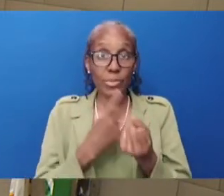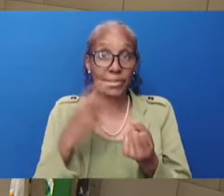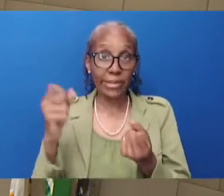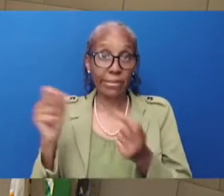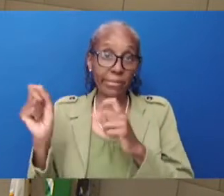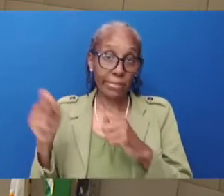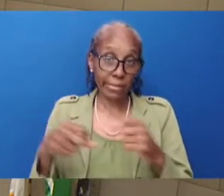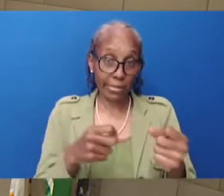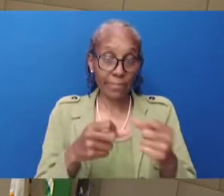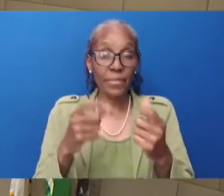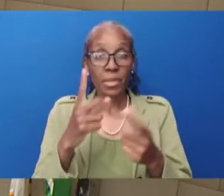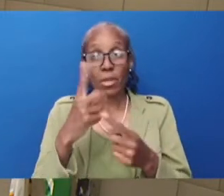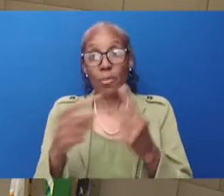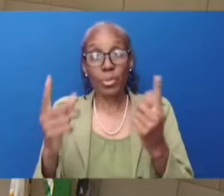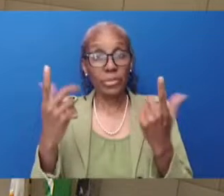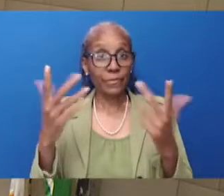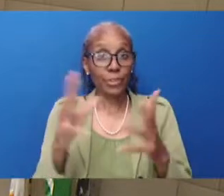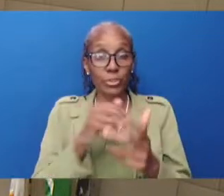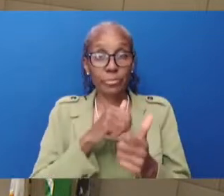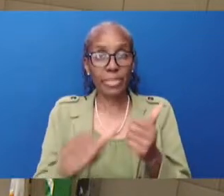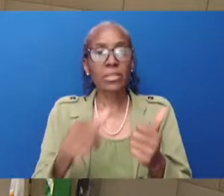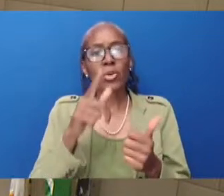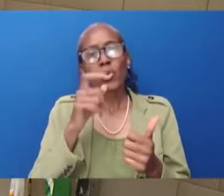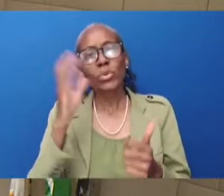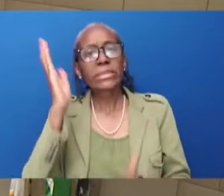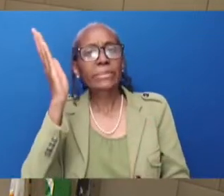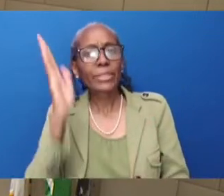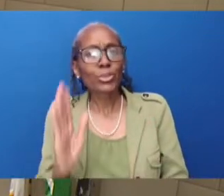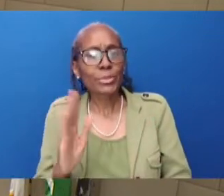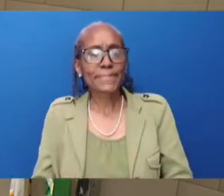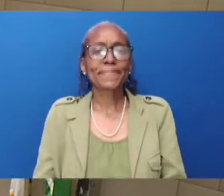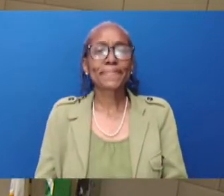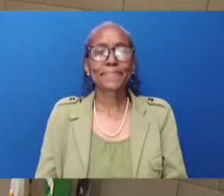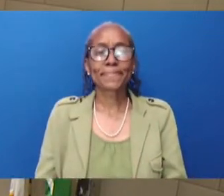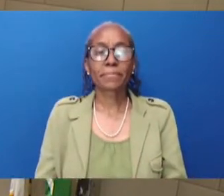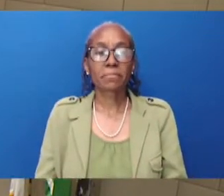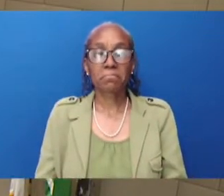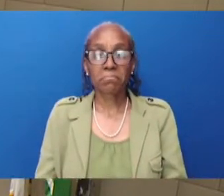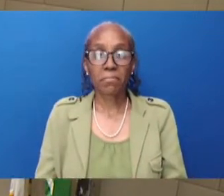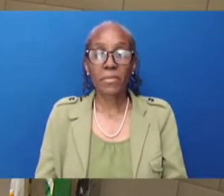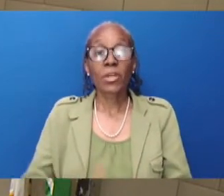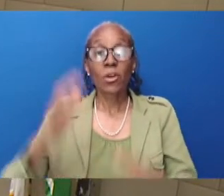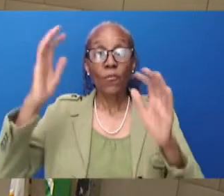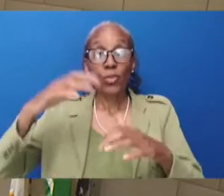SECONDED. ANY UNREADINESS? HEARING NONE, ALL IN FAVOR, SAY AYE?